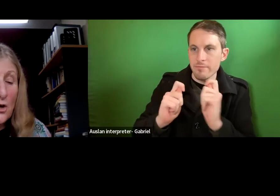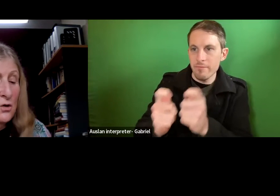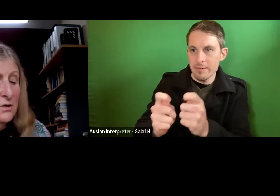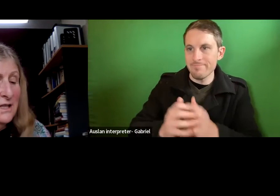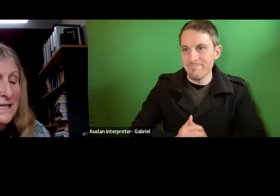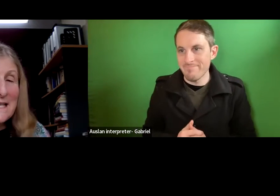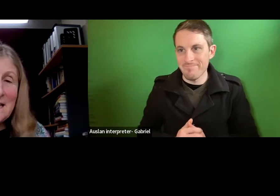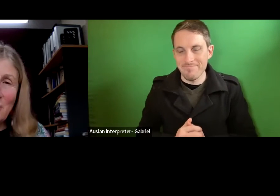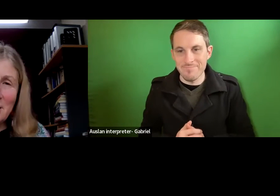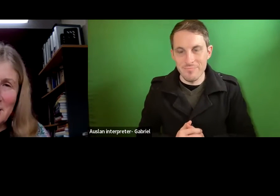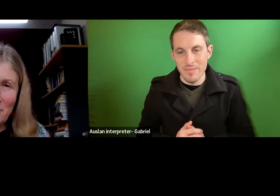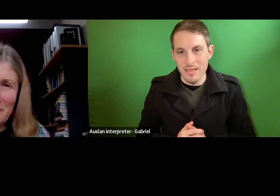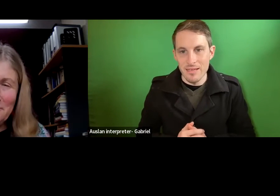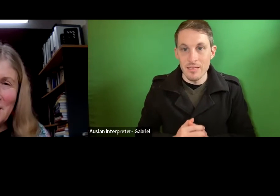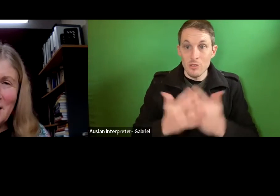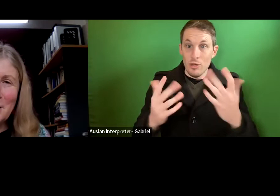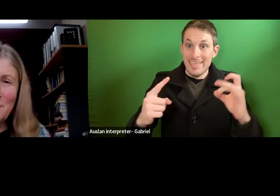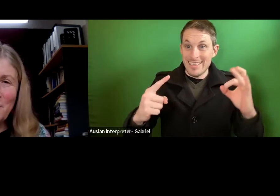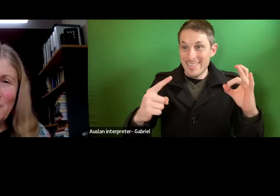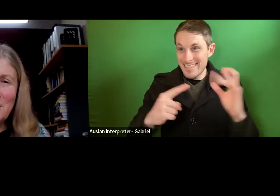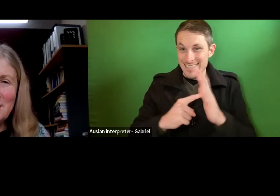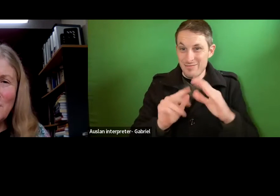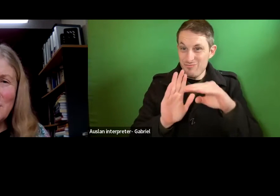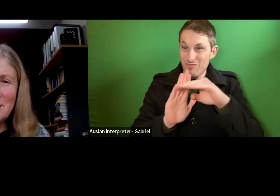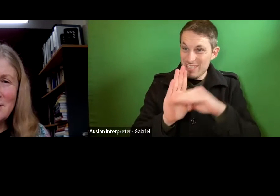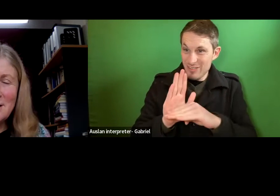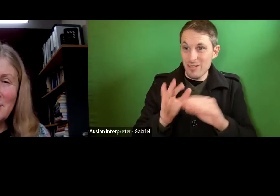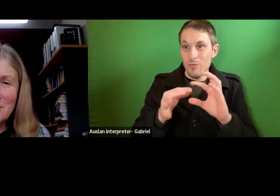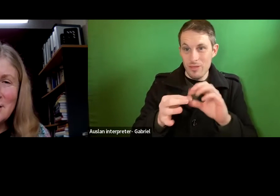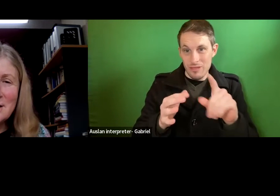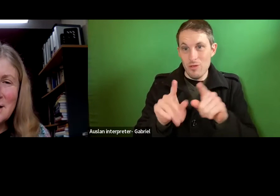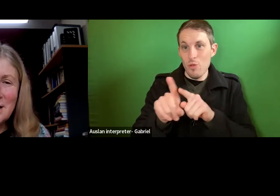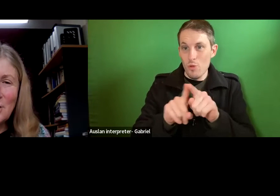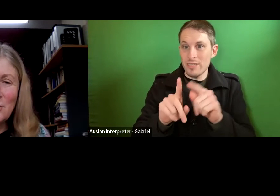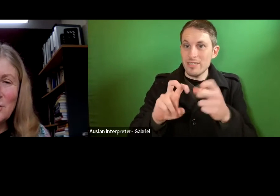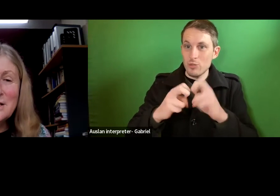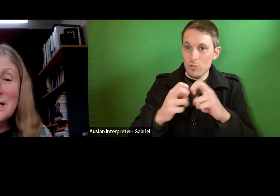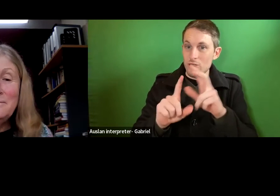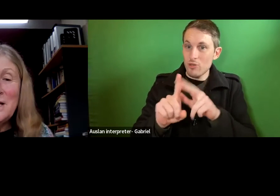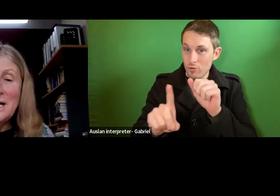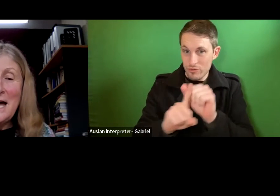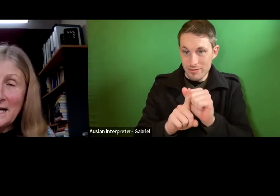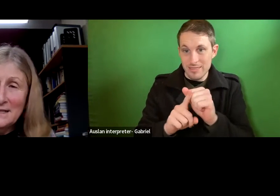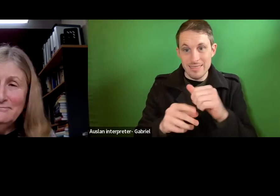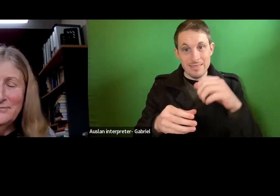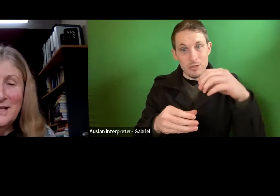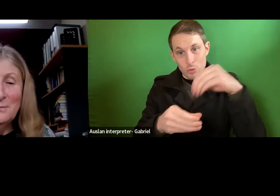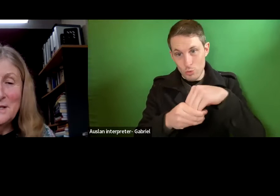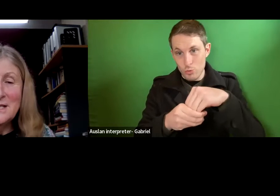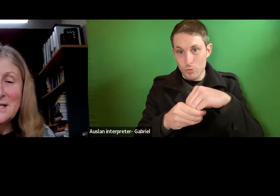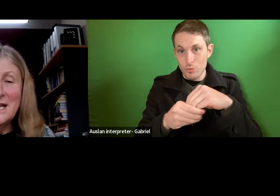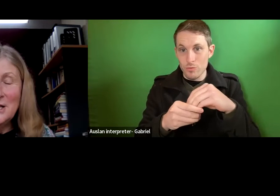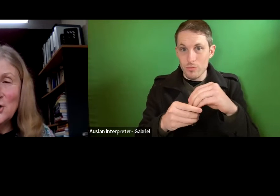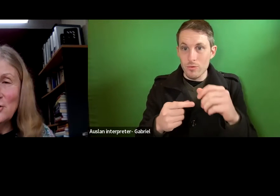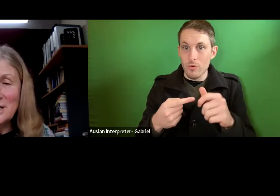So the key criteria for learning disordered diagnosis include a persistent and enduring